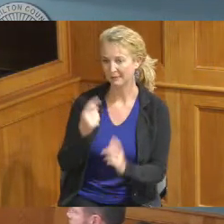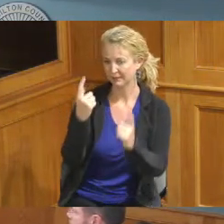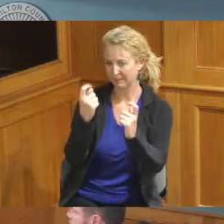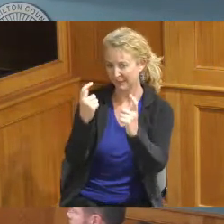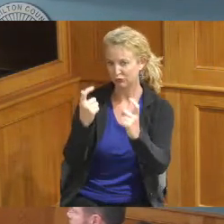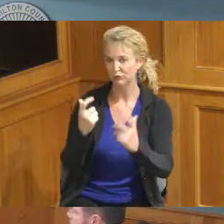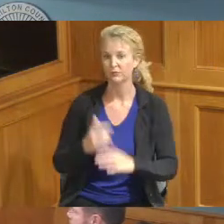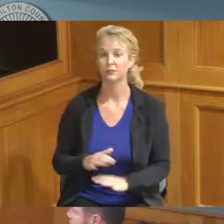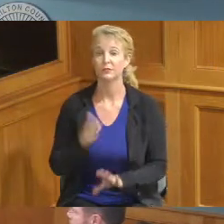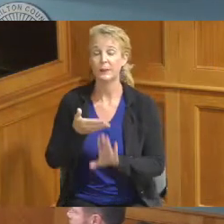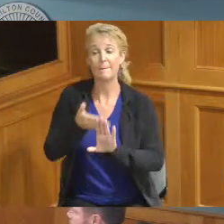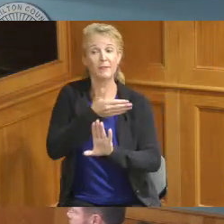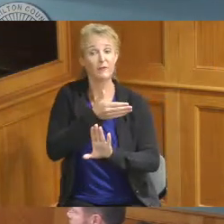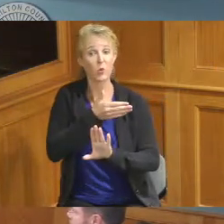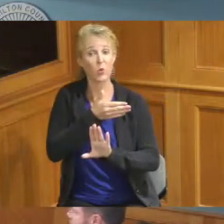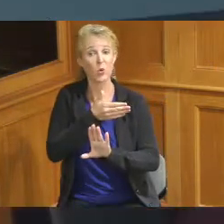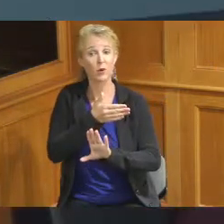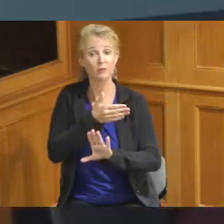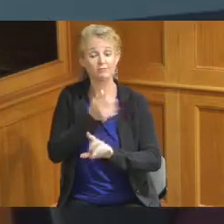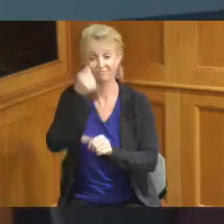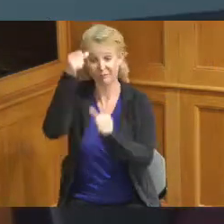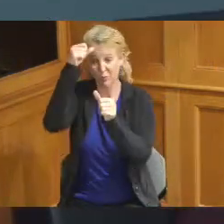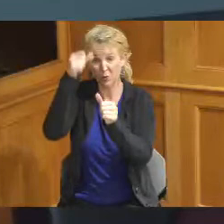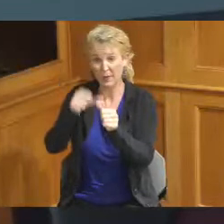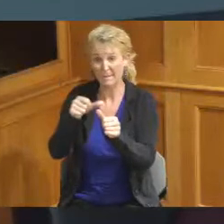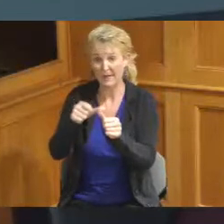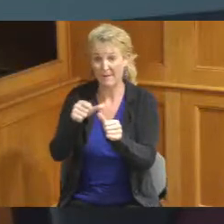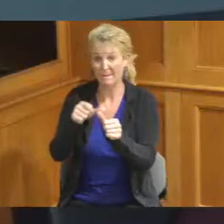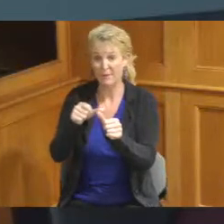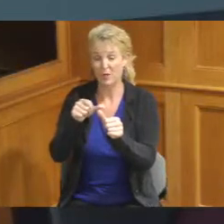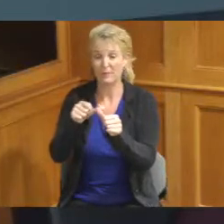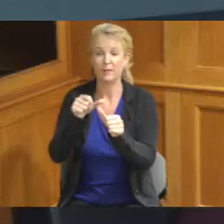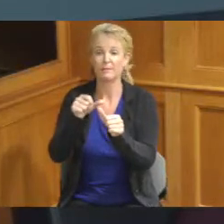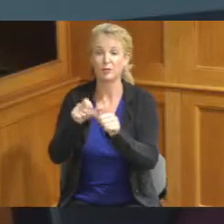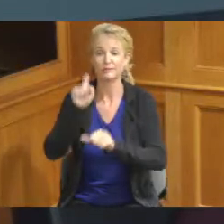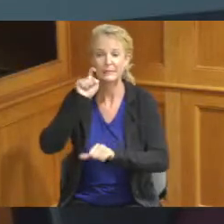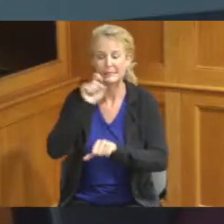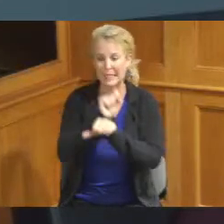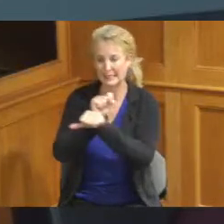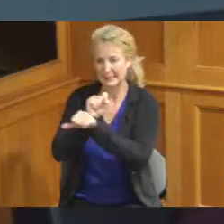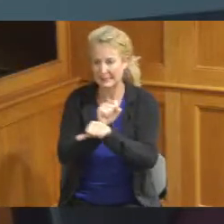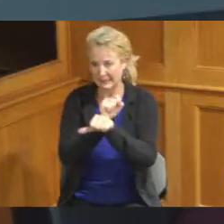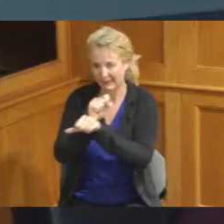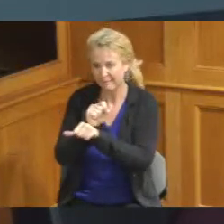though before we go down don't forget about sex trafficking which is a form of abuse and I've